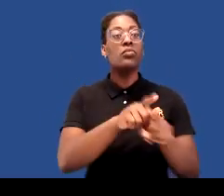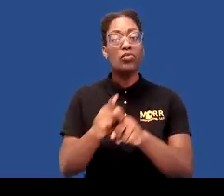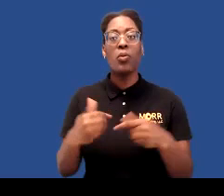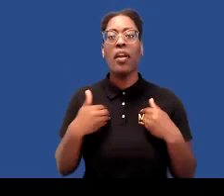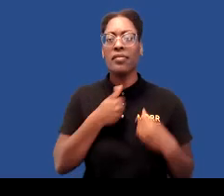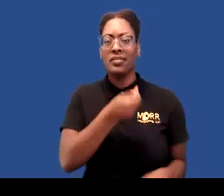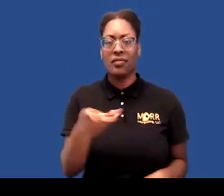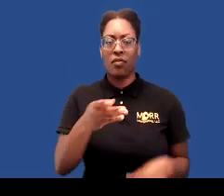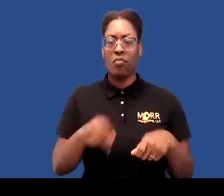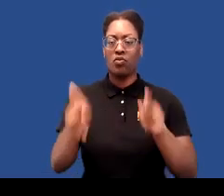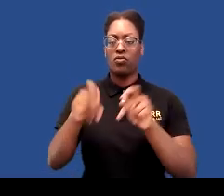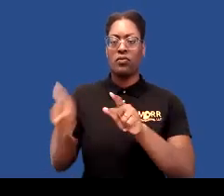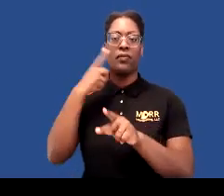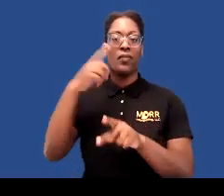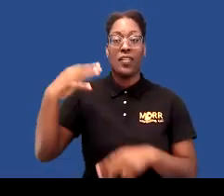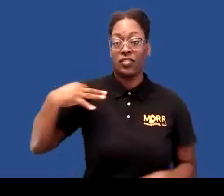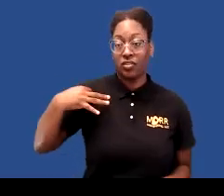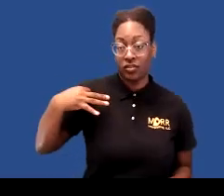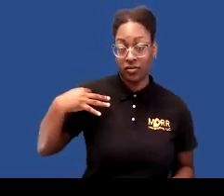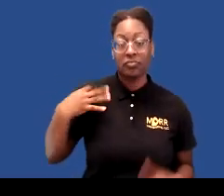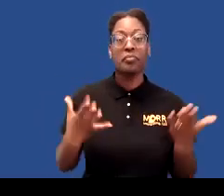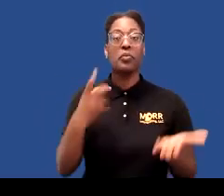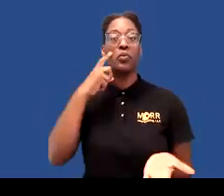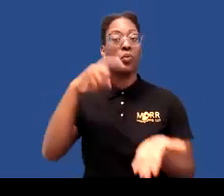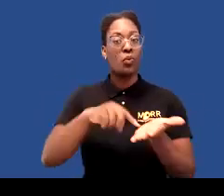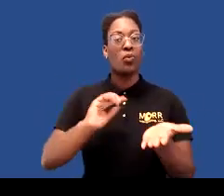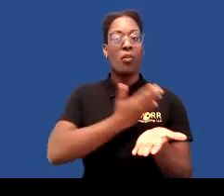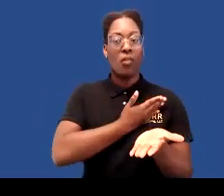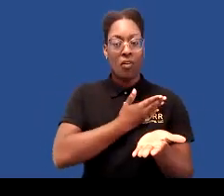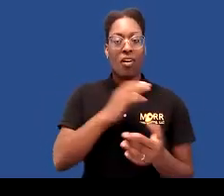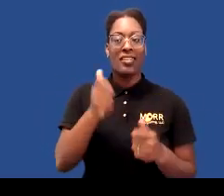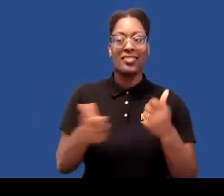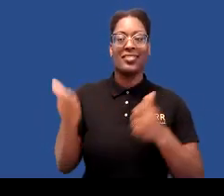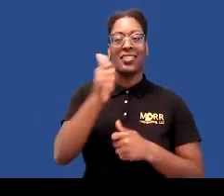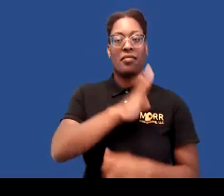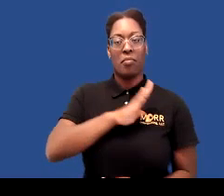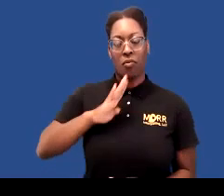You might have seen that we have 6 openings on our Executive Board. So we'd love to have you join us on our Executive Board.